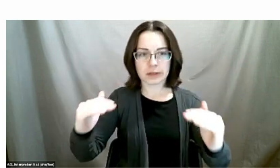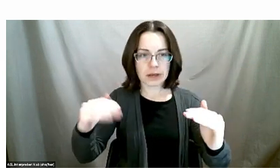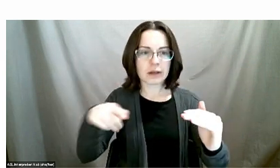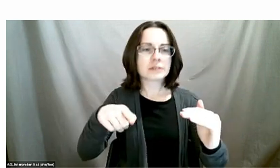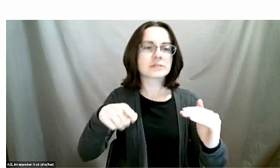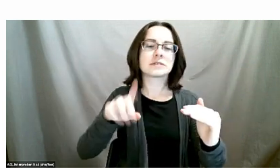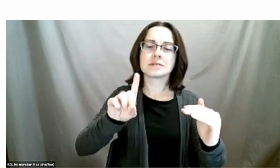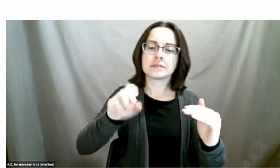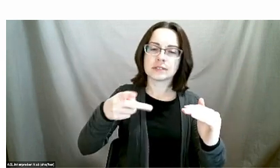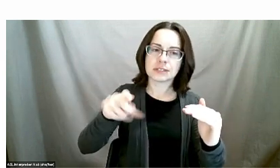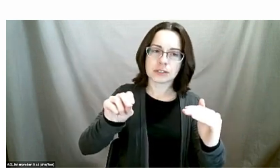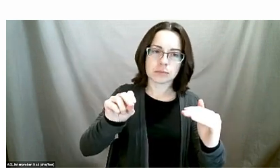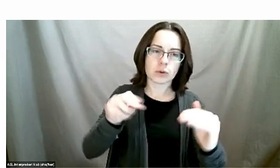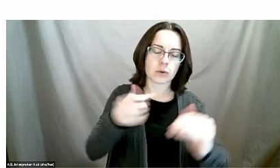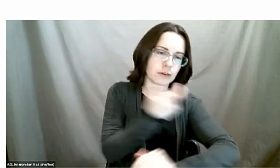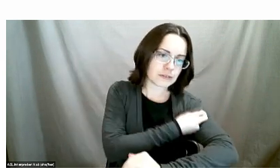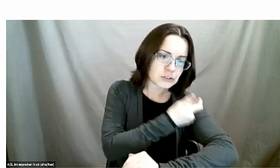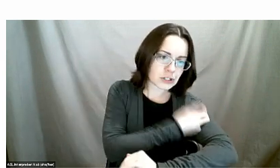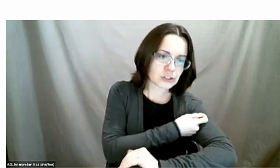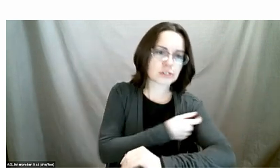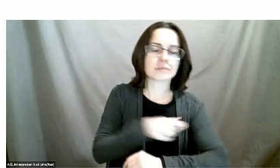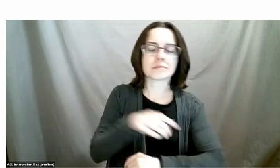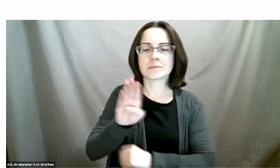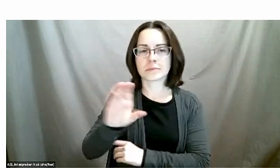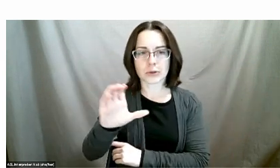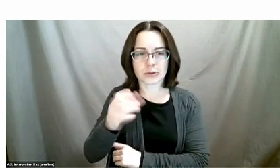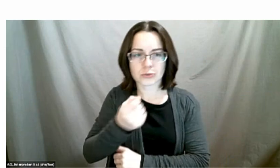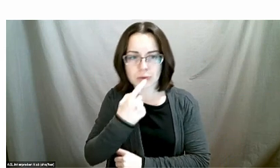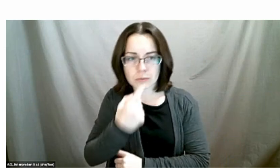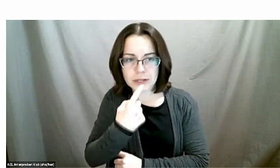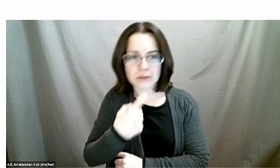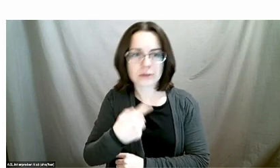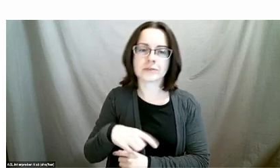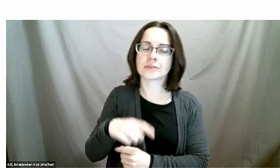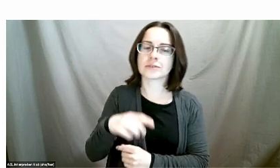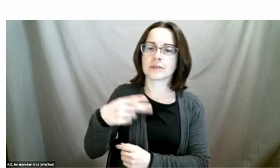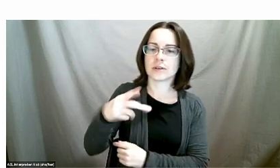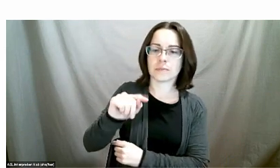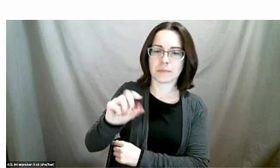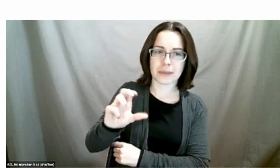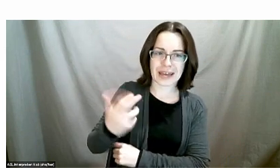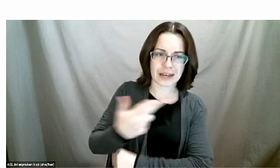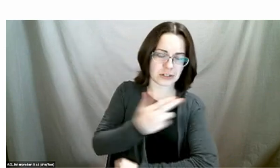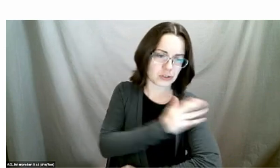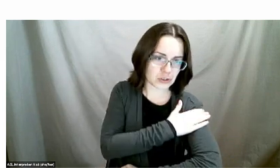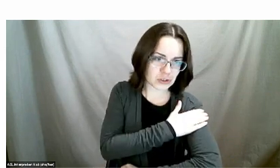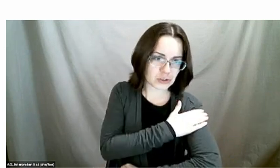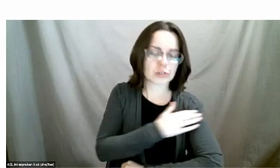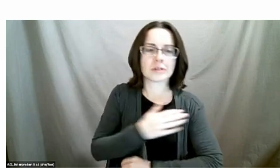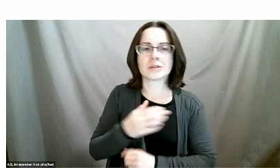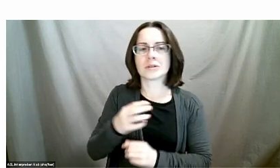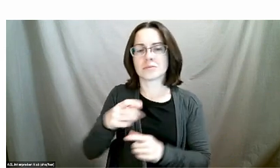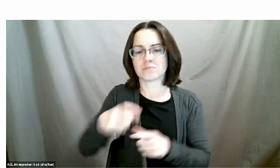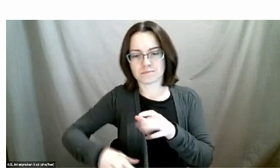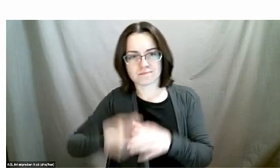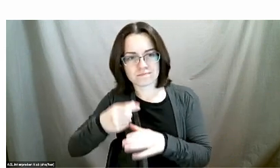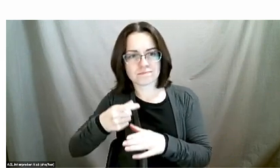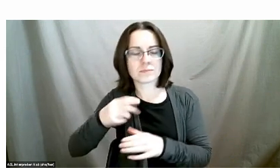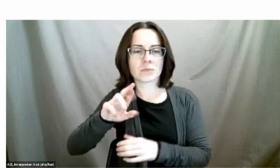birth control pills, patch and ring. Then the lowest efficacy methods are things like withdrawal or condoms because